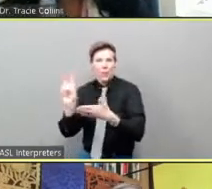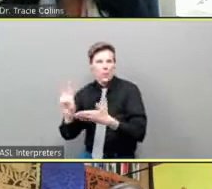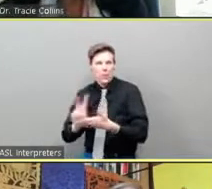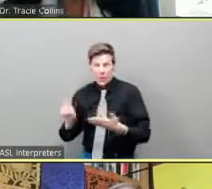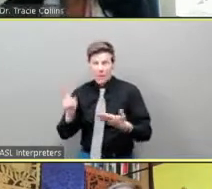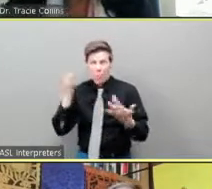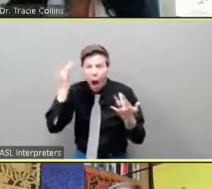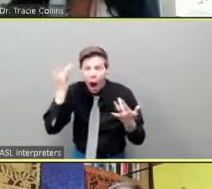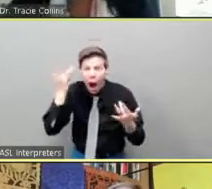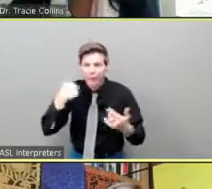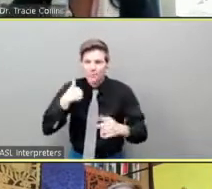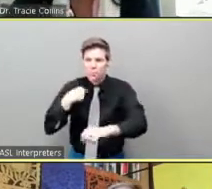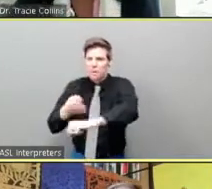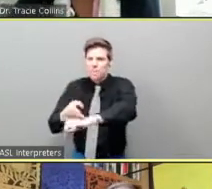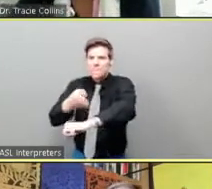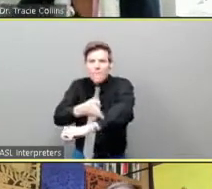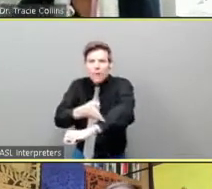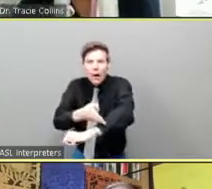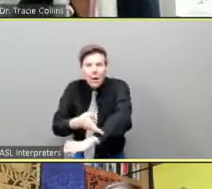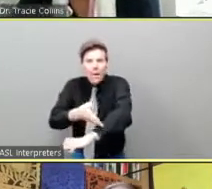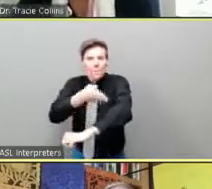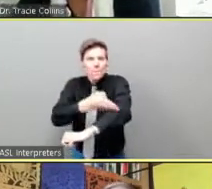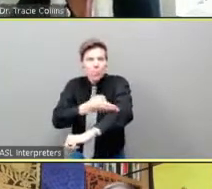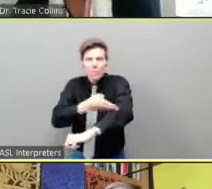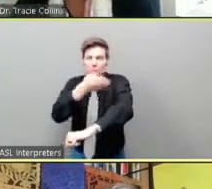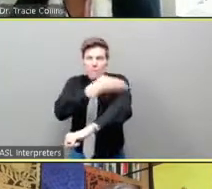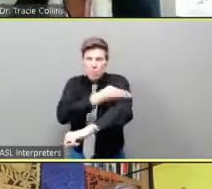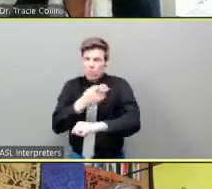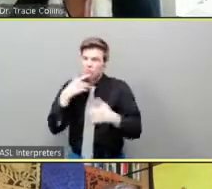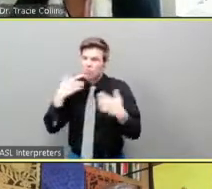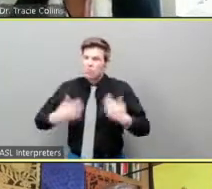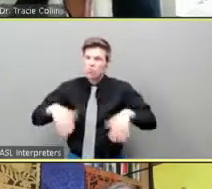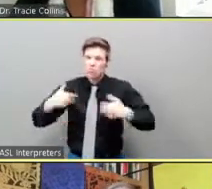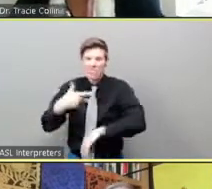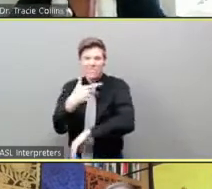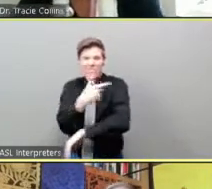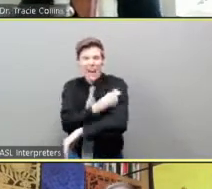in the vaccine effort. Again, we apologize for the delay in getting our